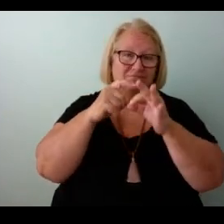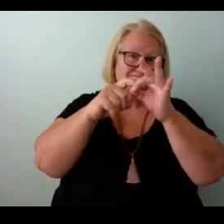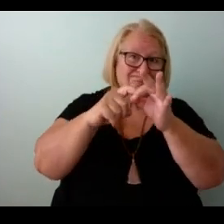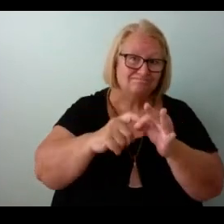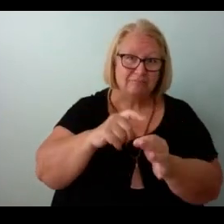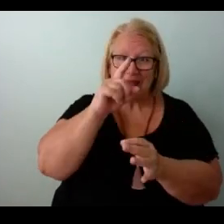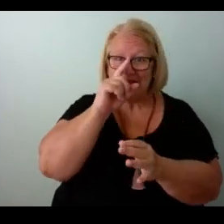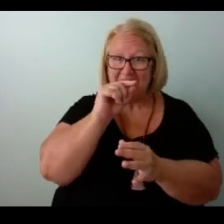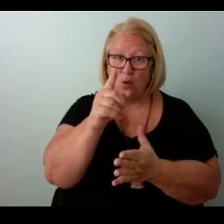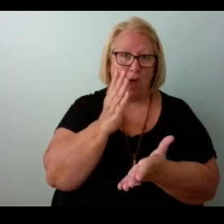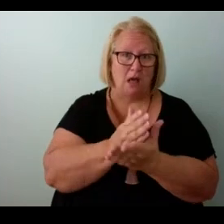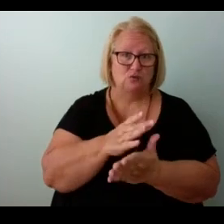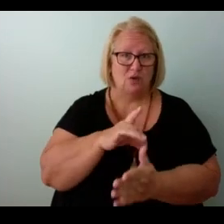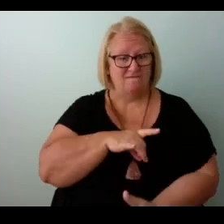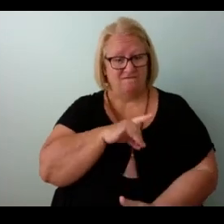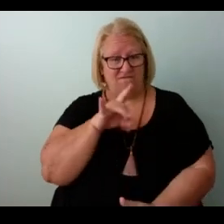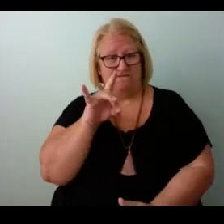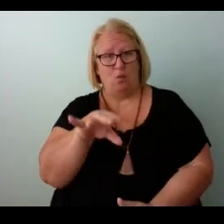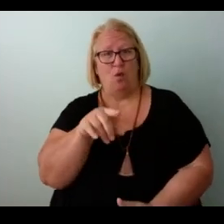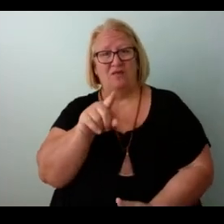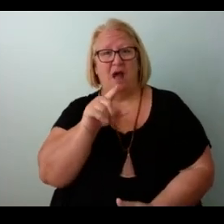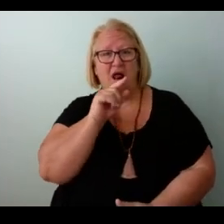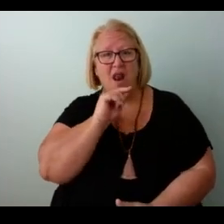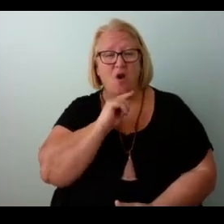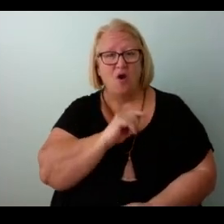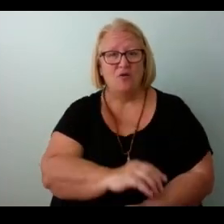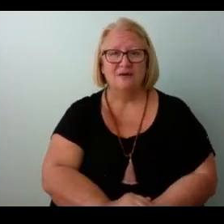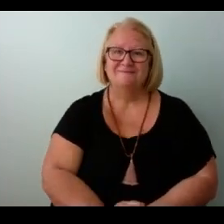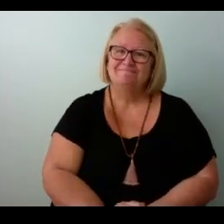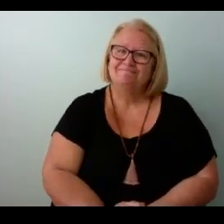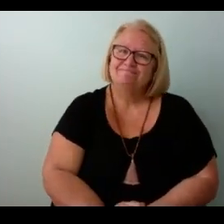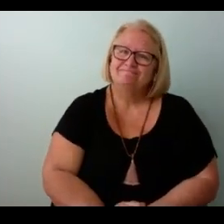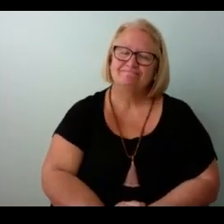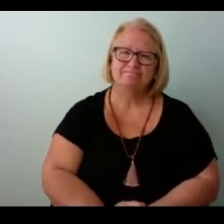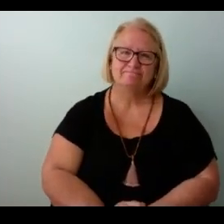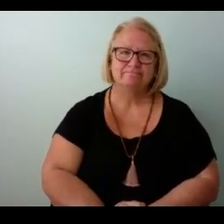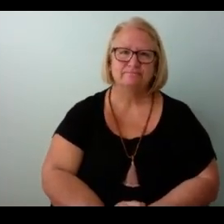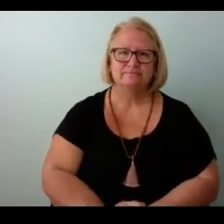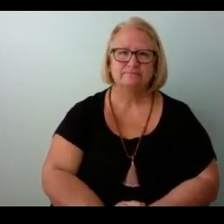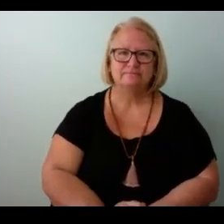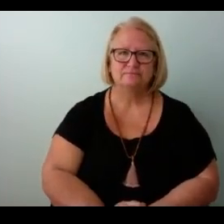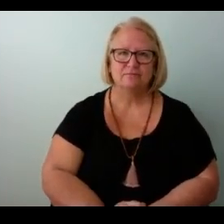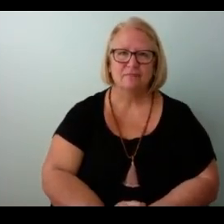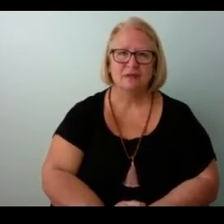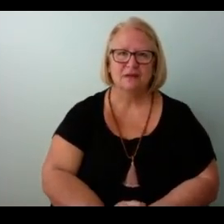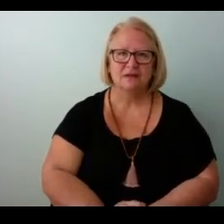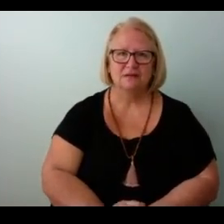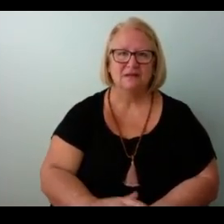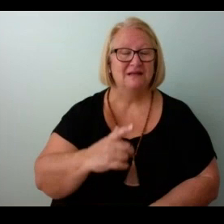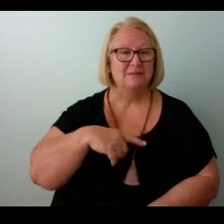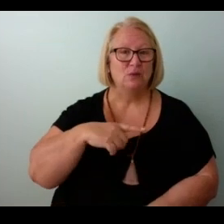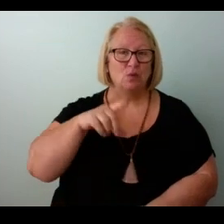Well, it's not so much inappropriate. It's they have responsible lending obligations. Yes.